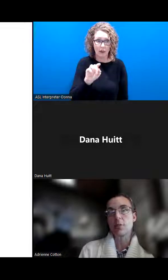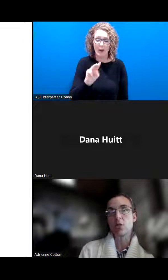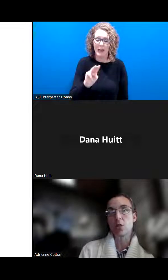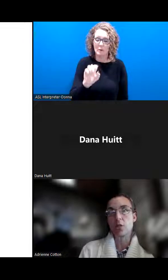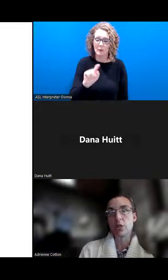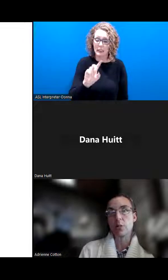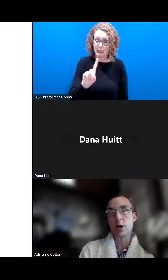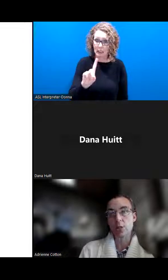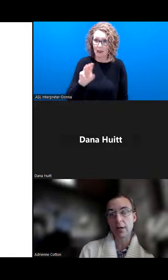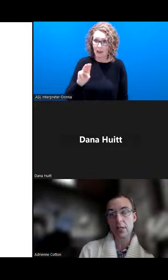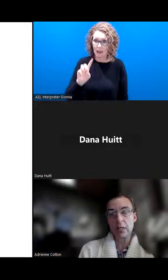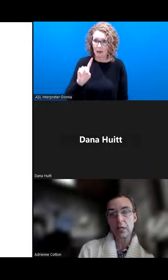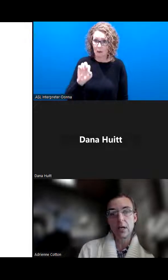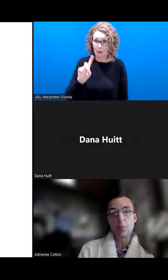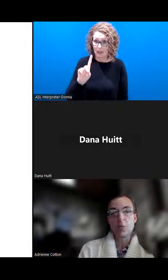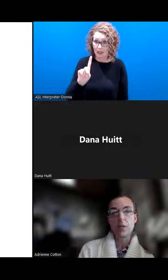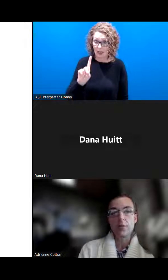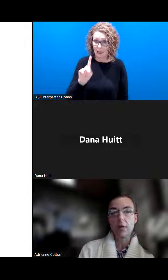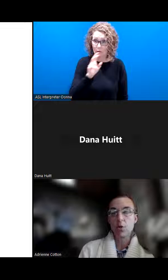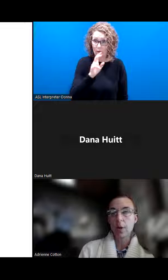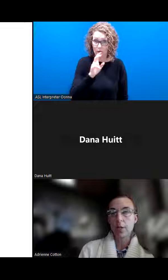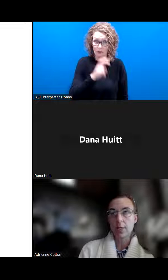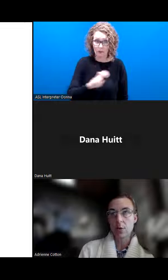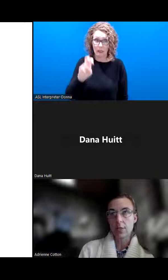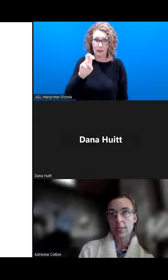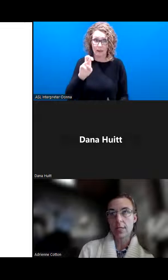When at the time I attended community college full time